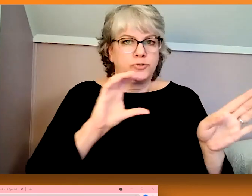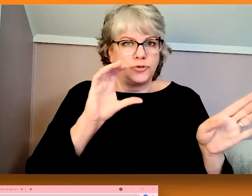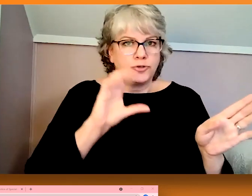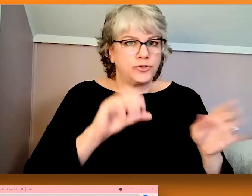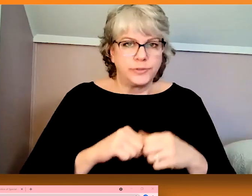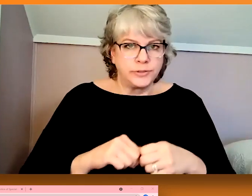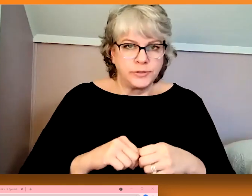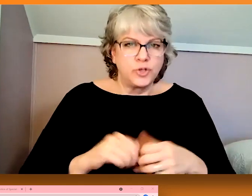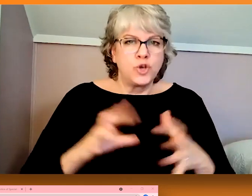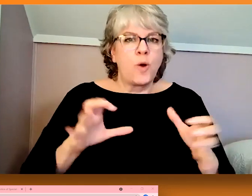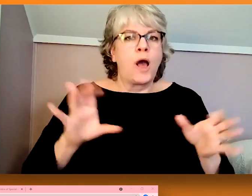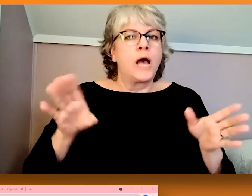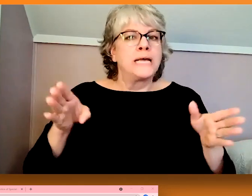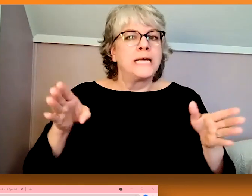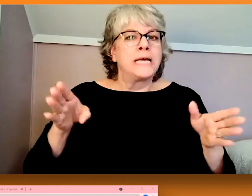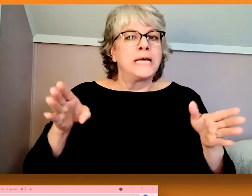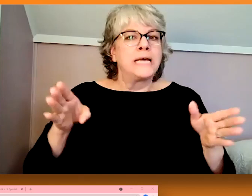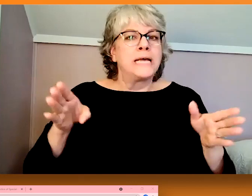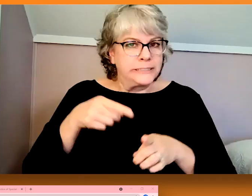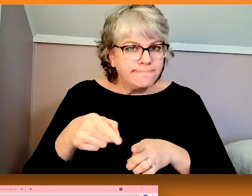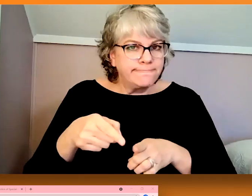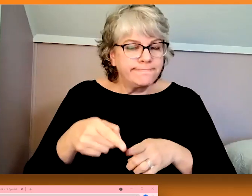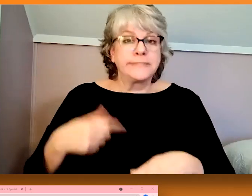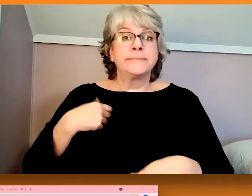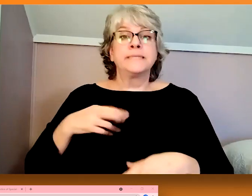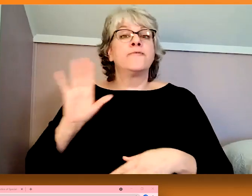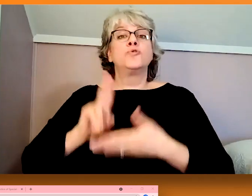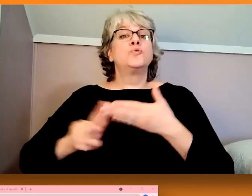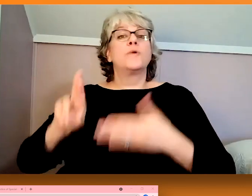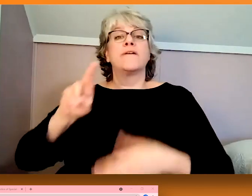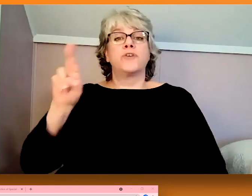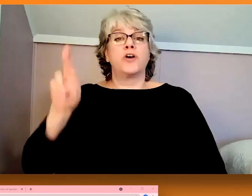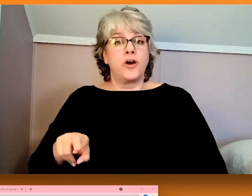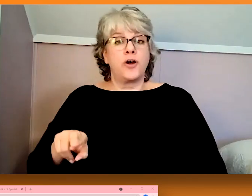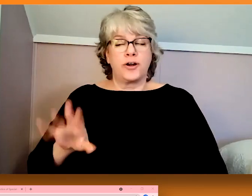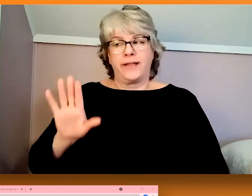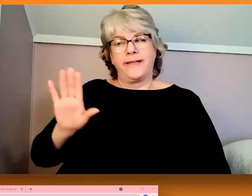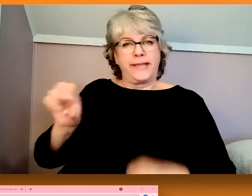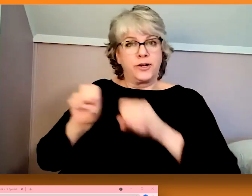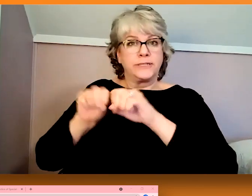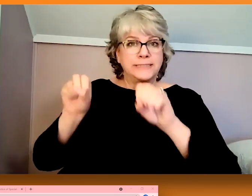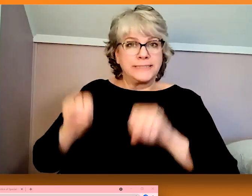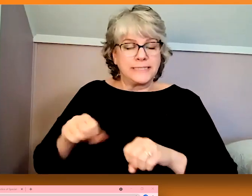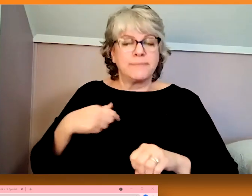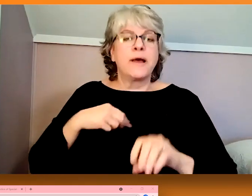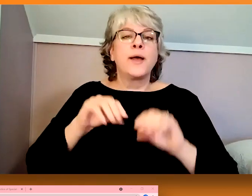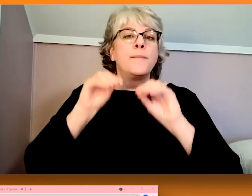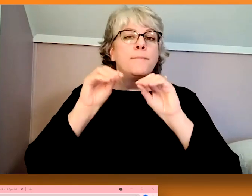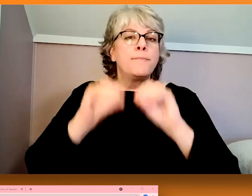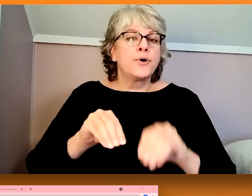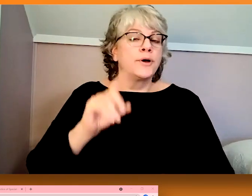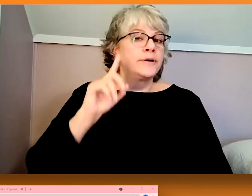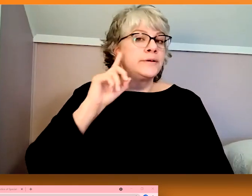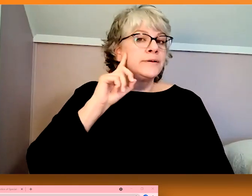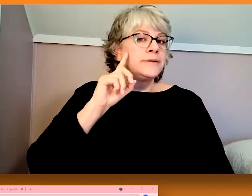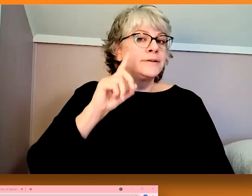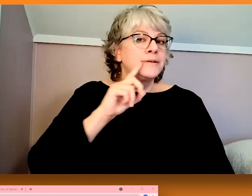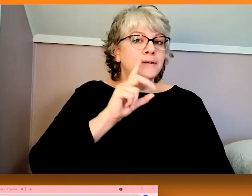When I was at the U of R, I would put in for my search on their system, like, Deaf, and mental health and stuff,